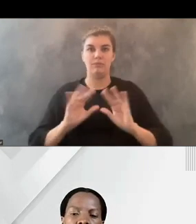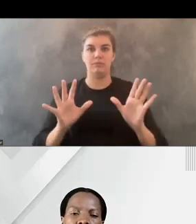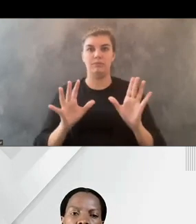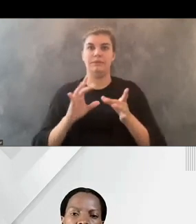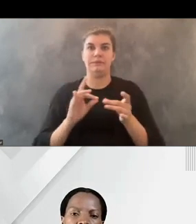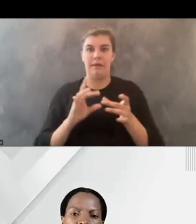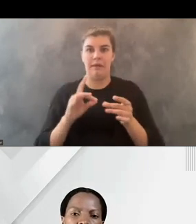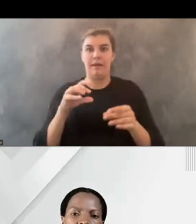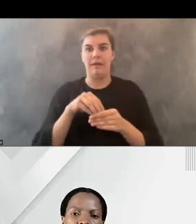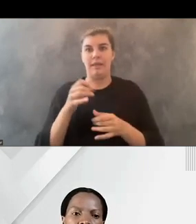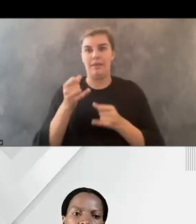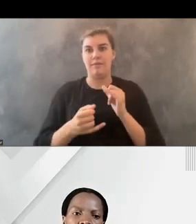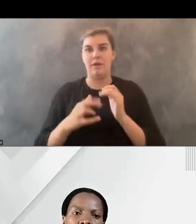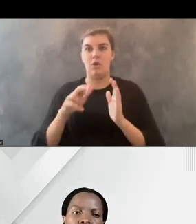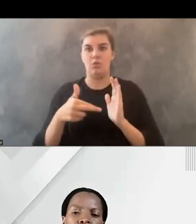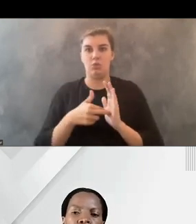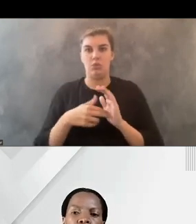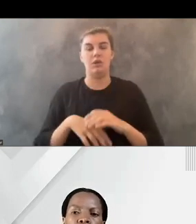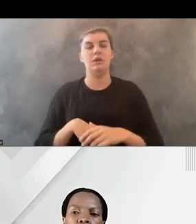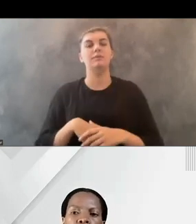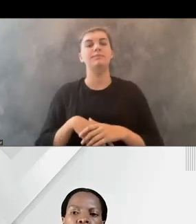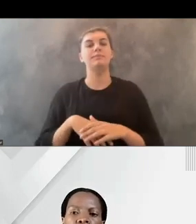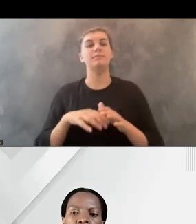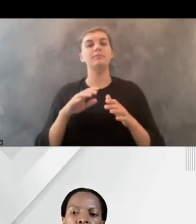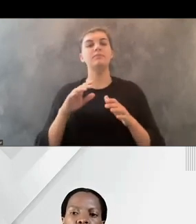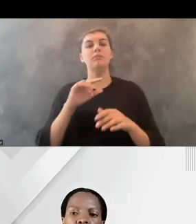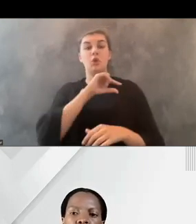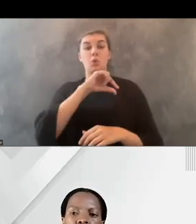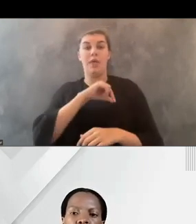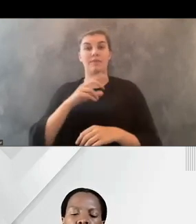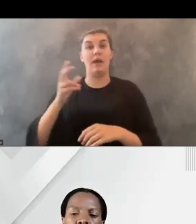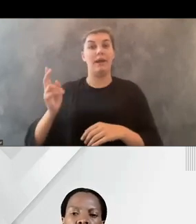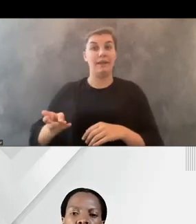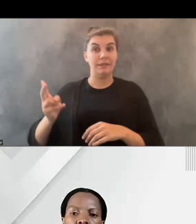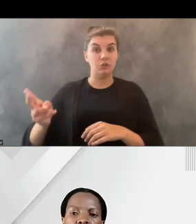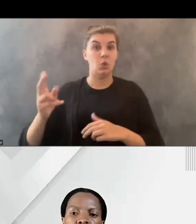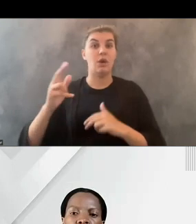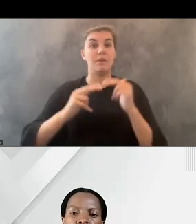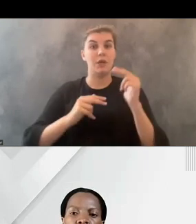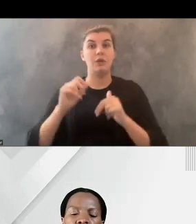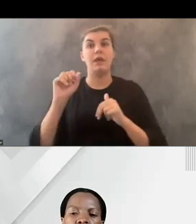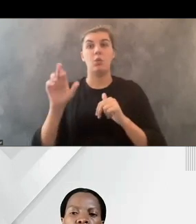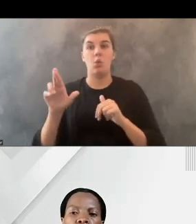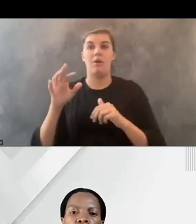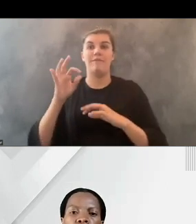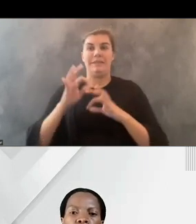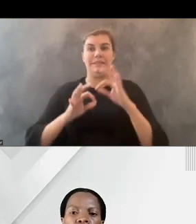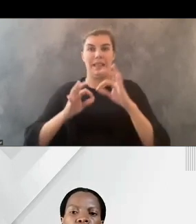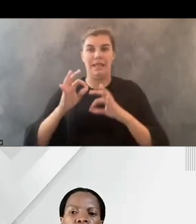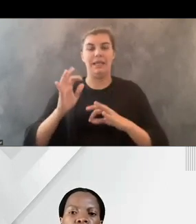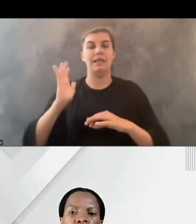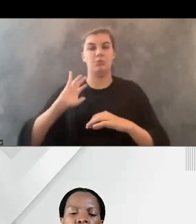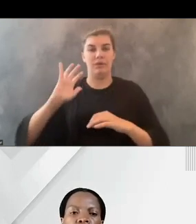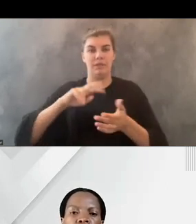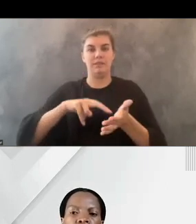stated in the final rule. Qualified historic building or facility was previously defined